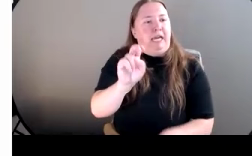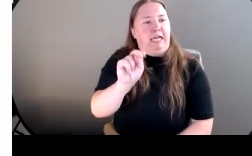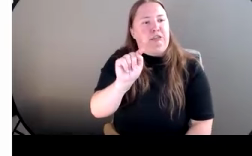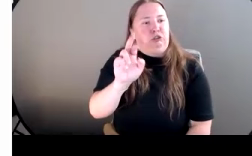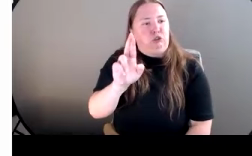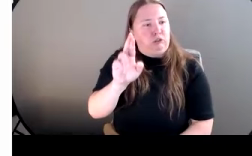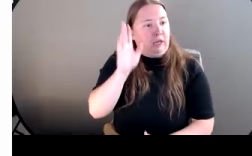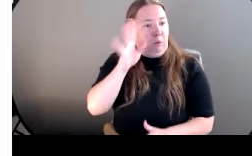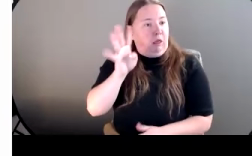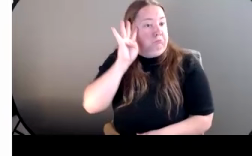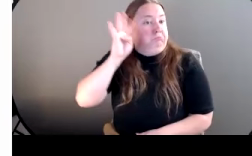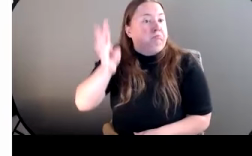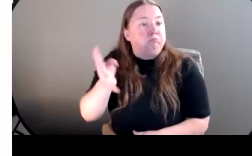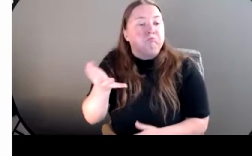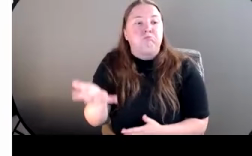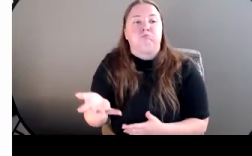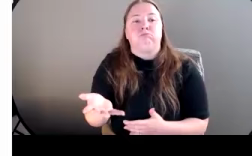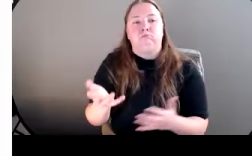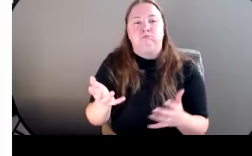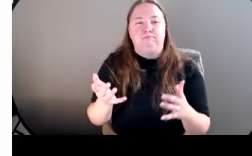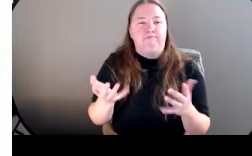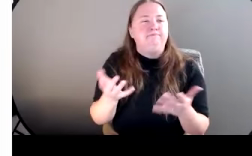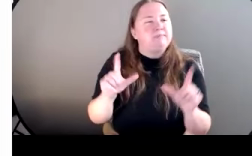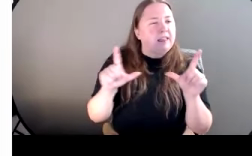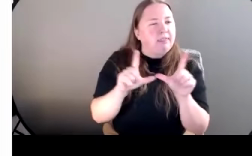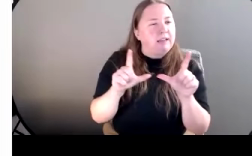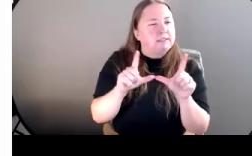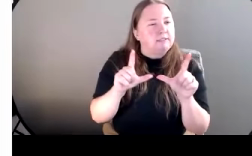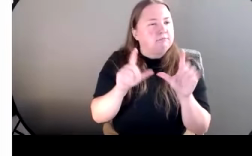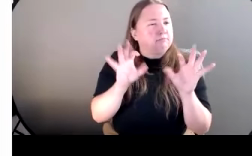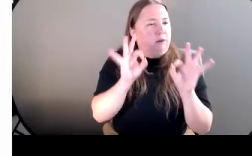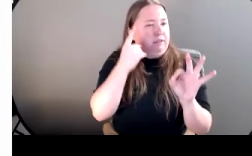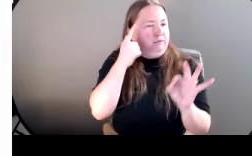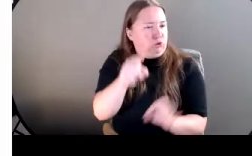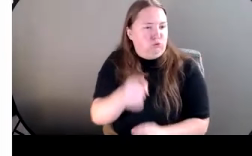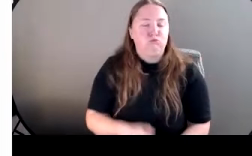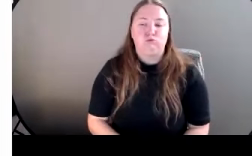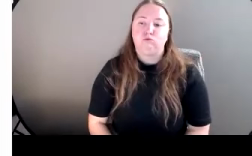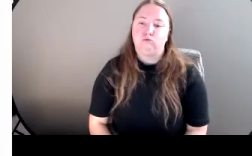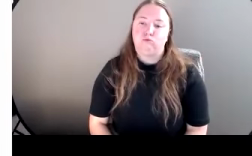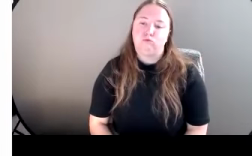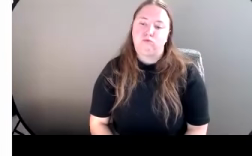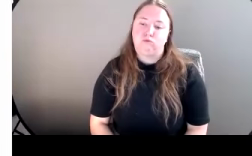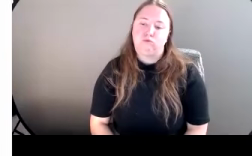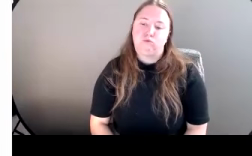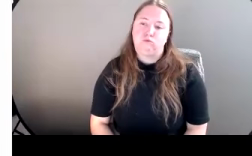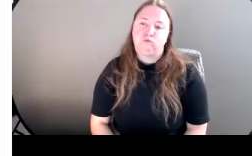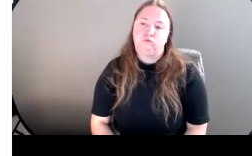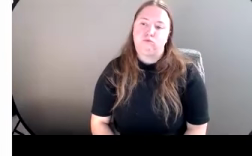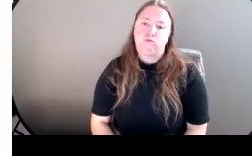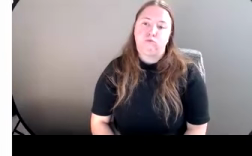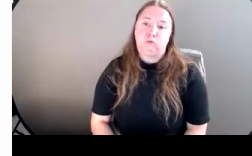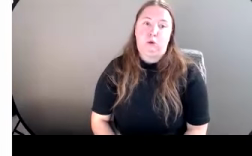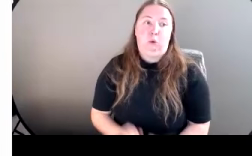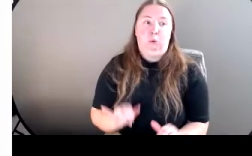creates, the license perfectly for you. So this, license,